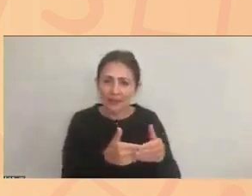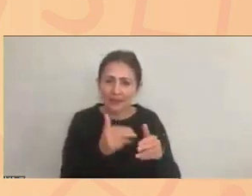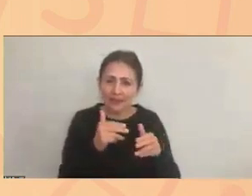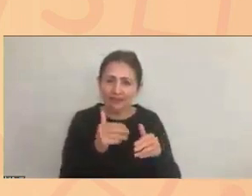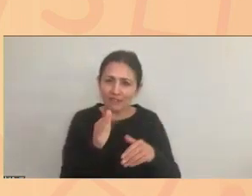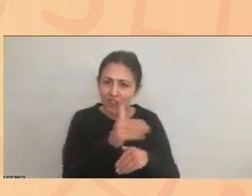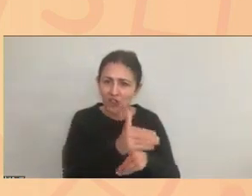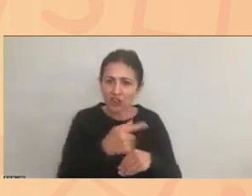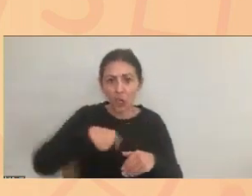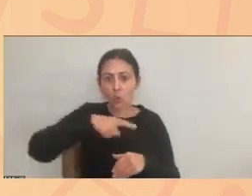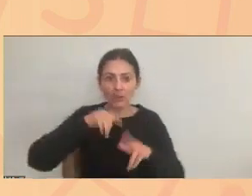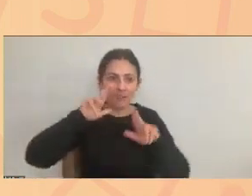(SPEAKS FOREIGN LANGUAGE)